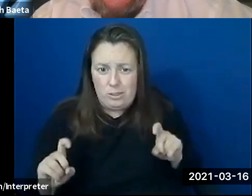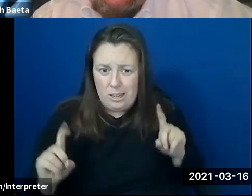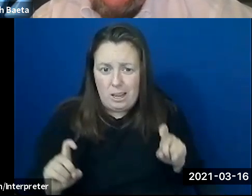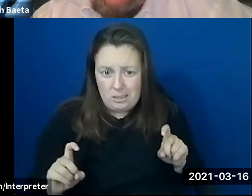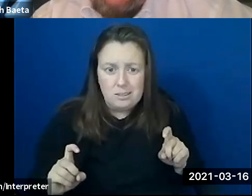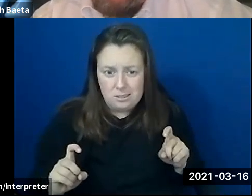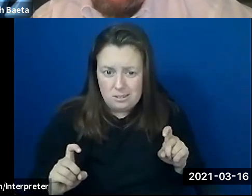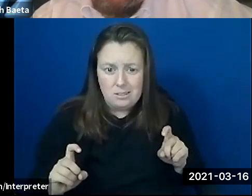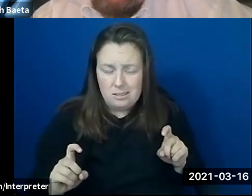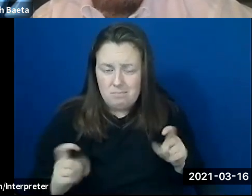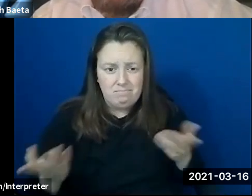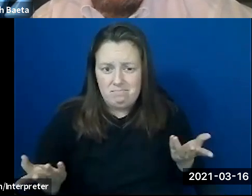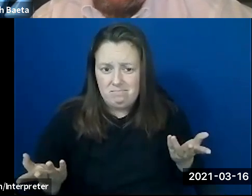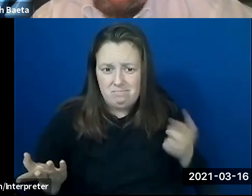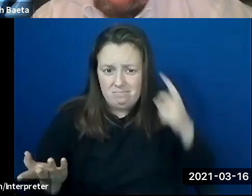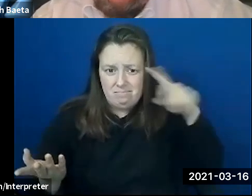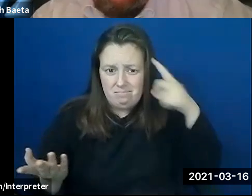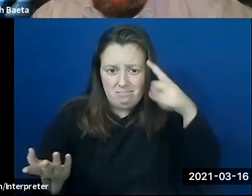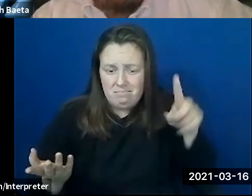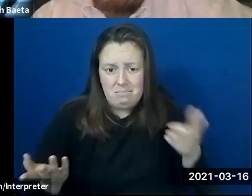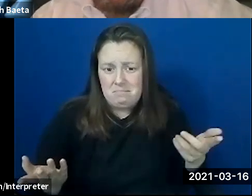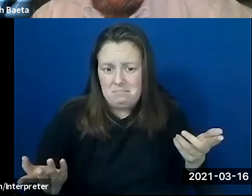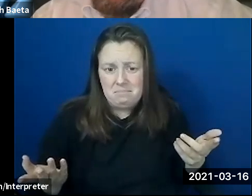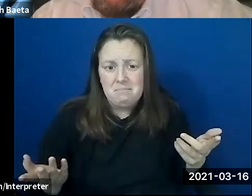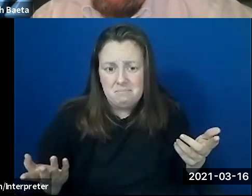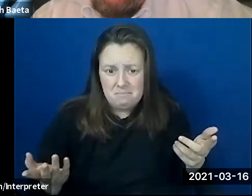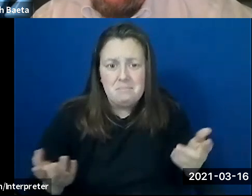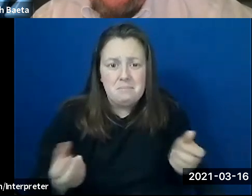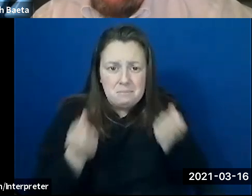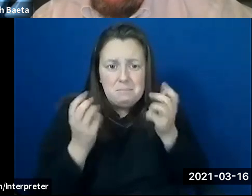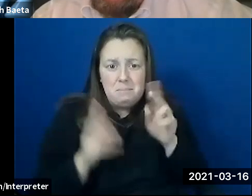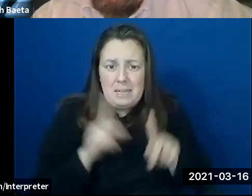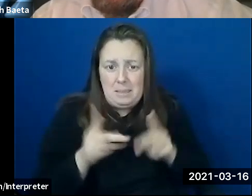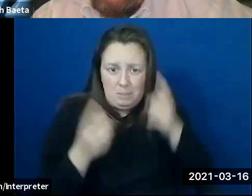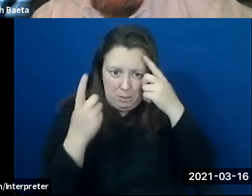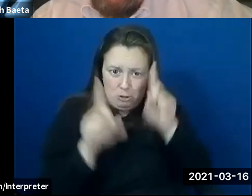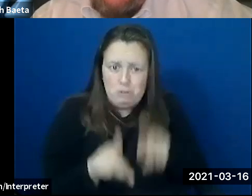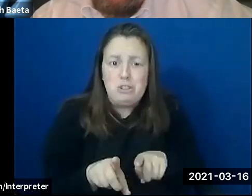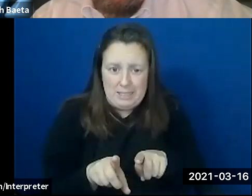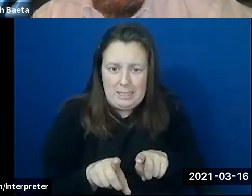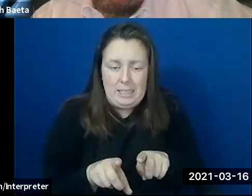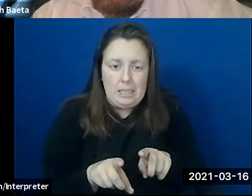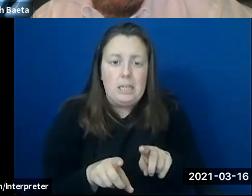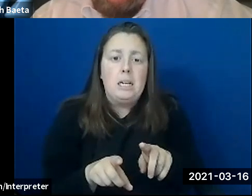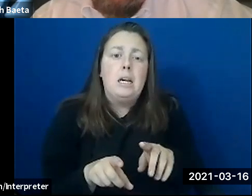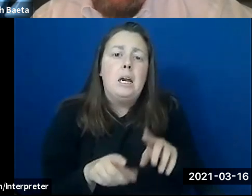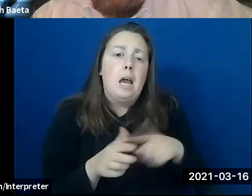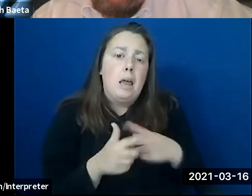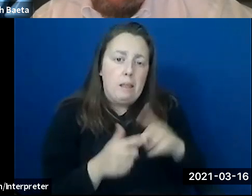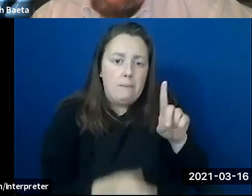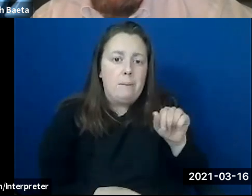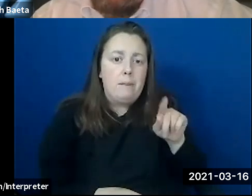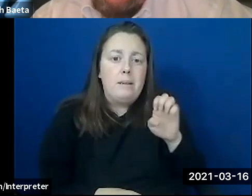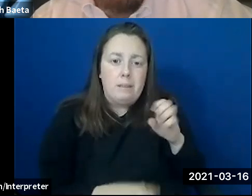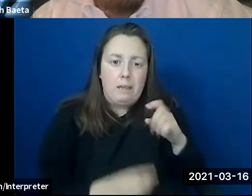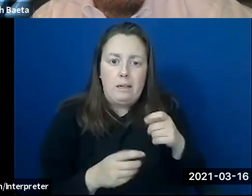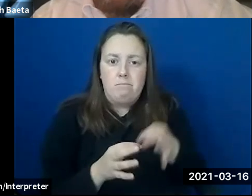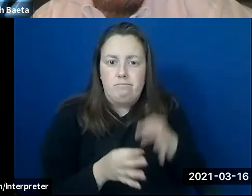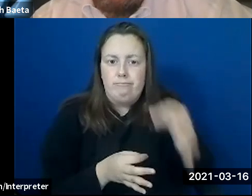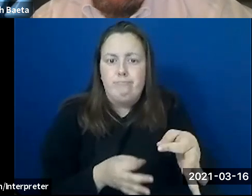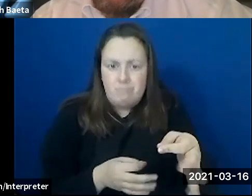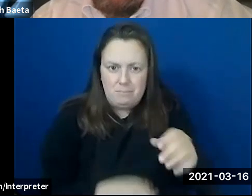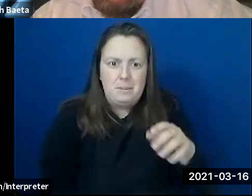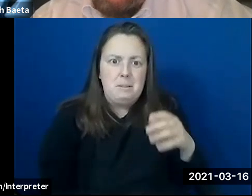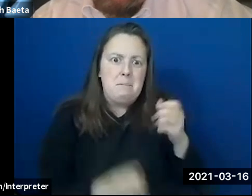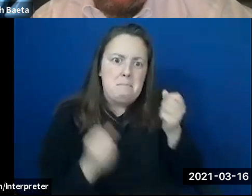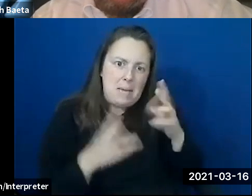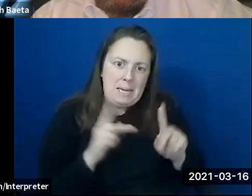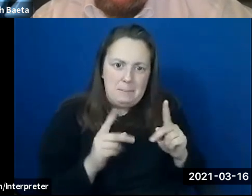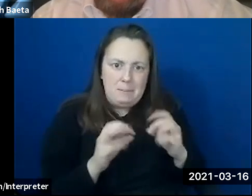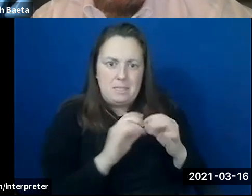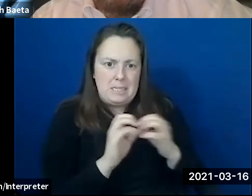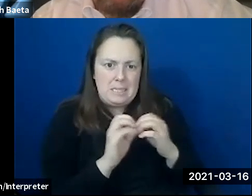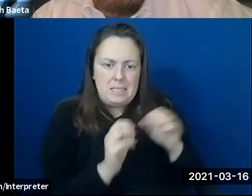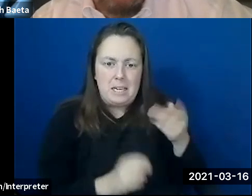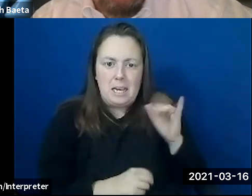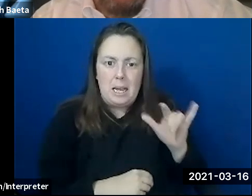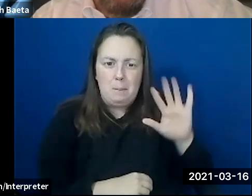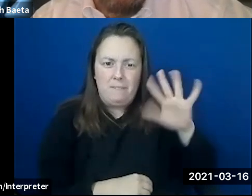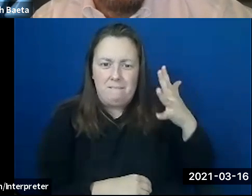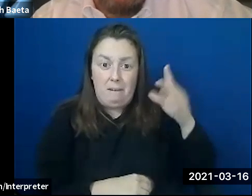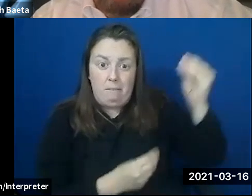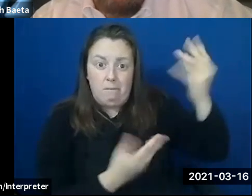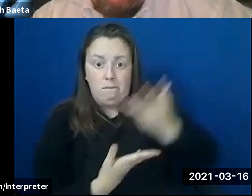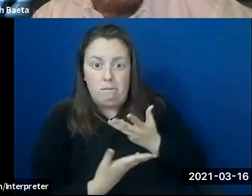Joseph Baeta: Added to that, I do not see the benefit, and I think a lot of people didn't see the benefit and IE the date changed once there was a lot of bickering about April 5 beginning to be so, the state announced April 5 of return to school for K to five.